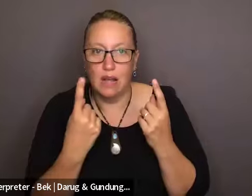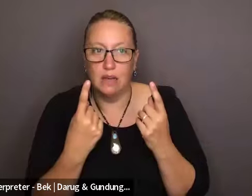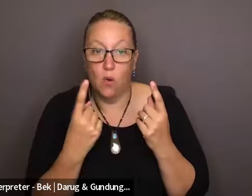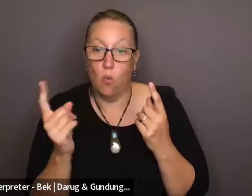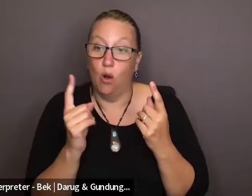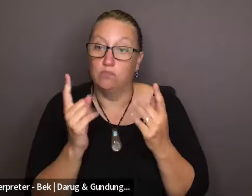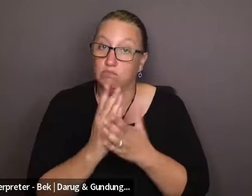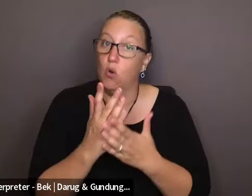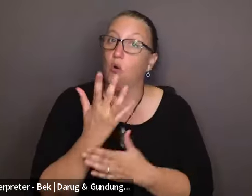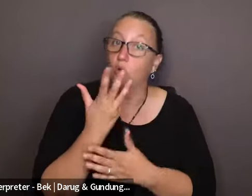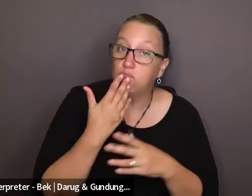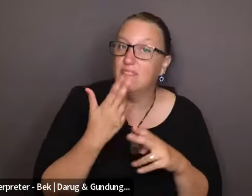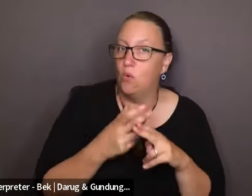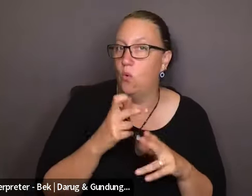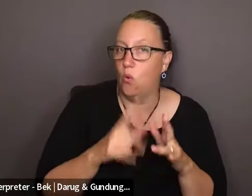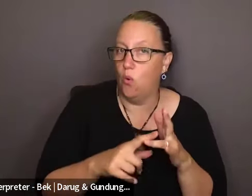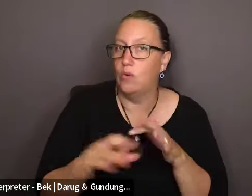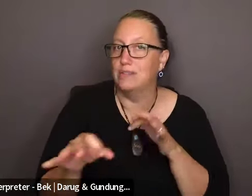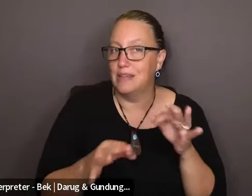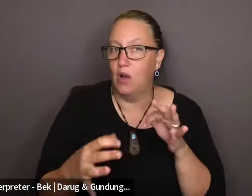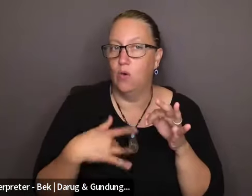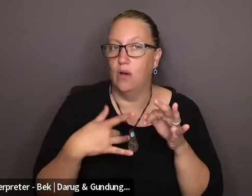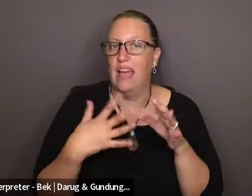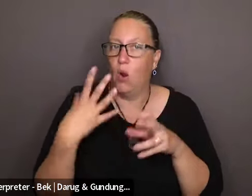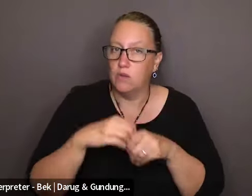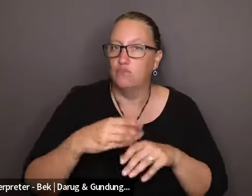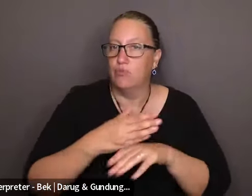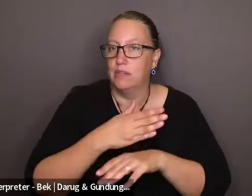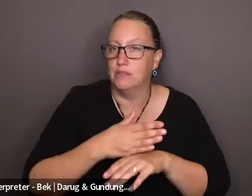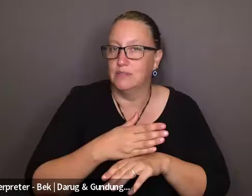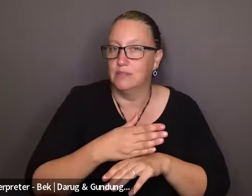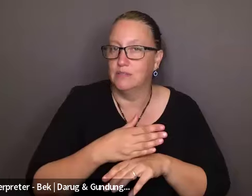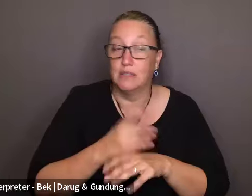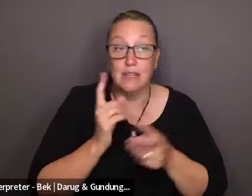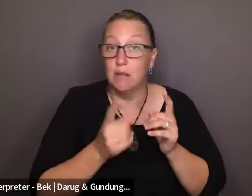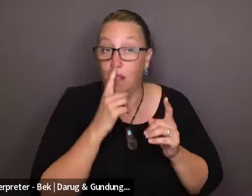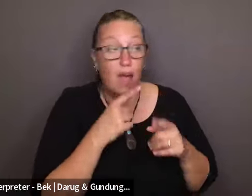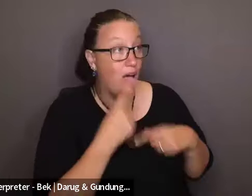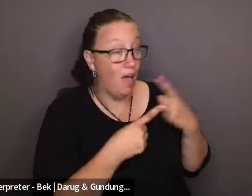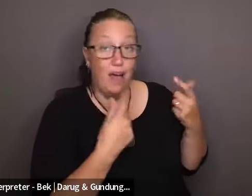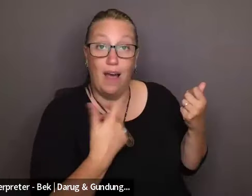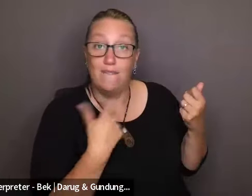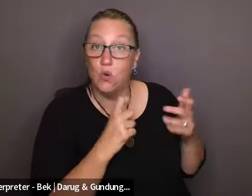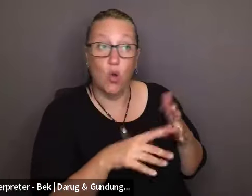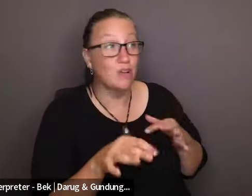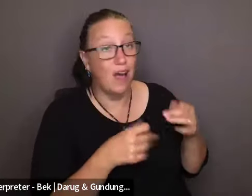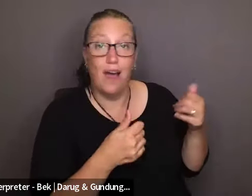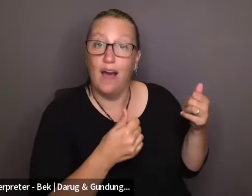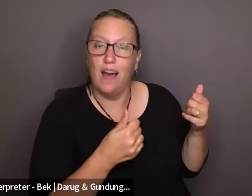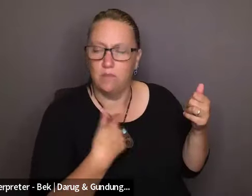reviewers to understand, underestimating the real cost of inclusive practice, and sometimes projects describe co